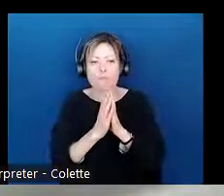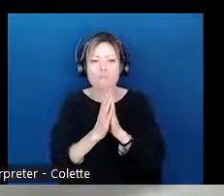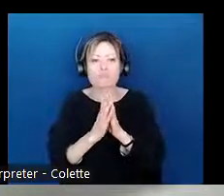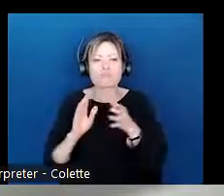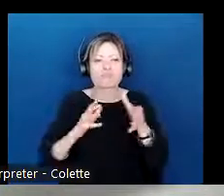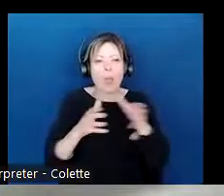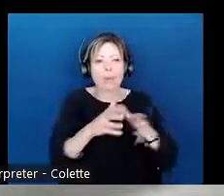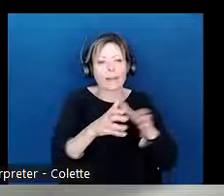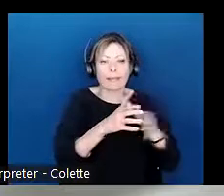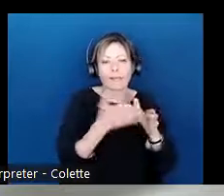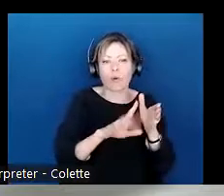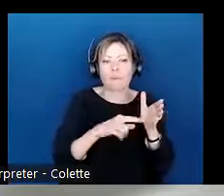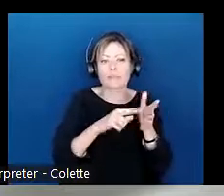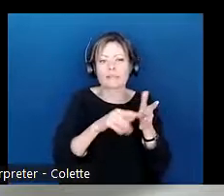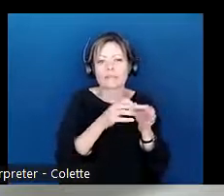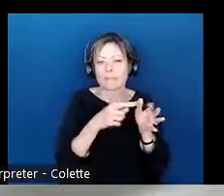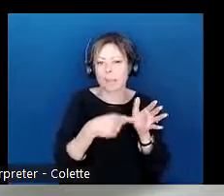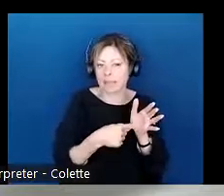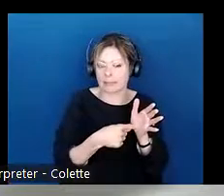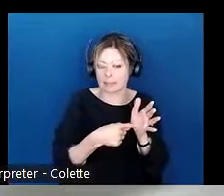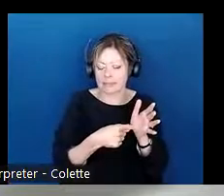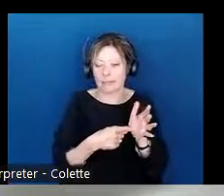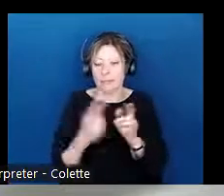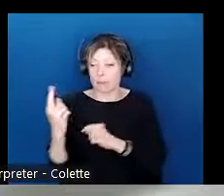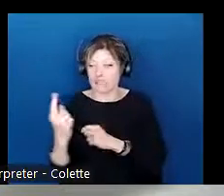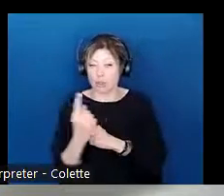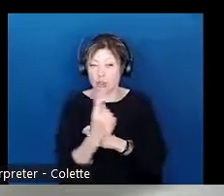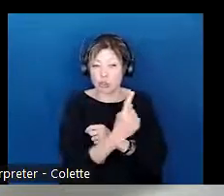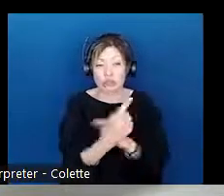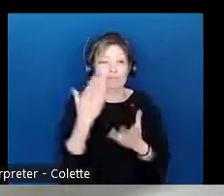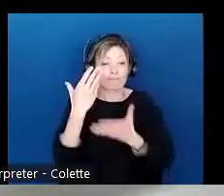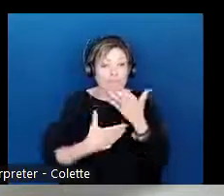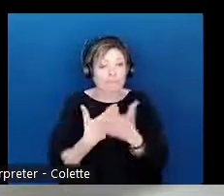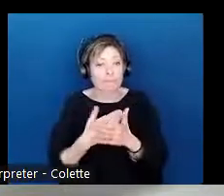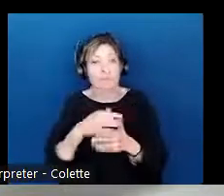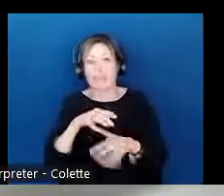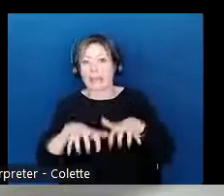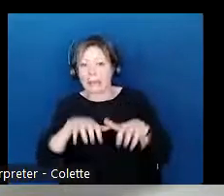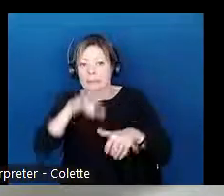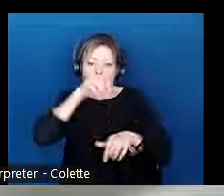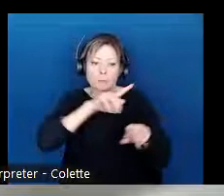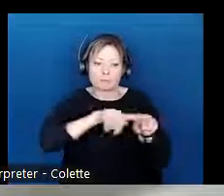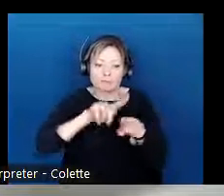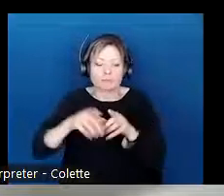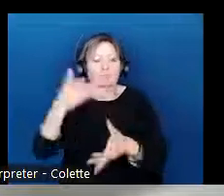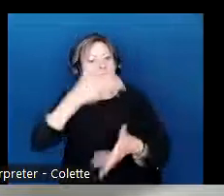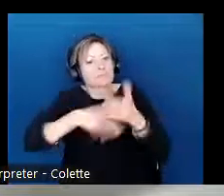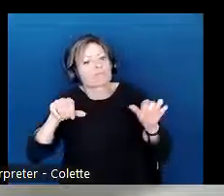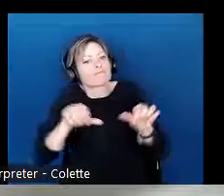one tells you a little bit about a different species so it's nice that she's got the images